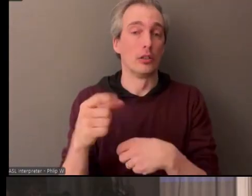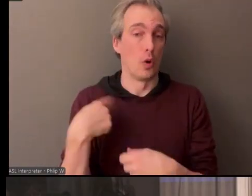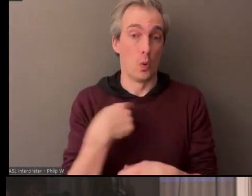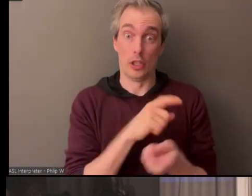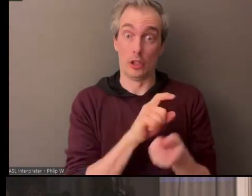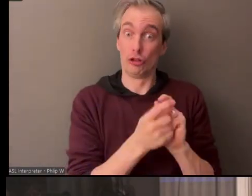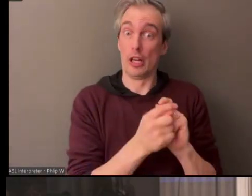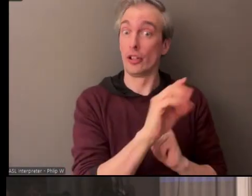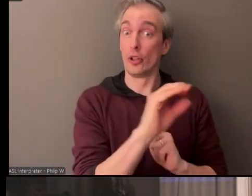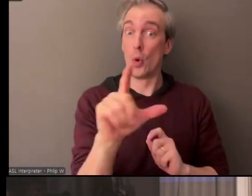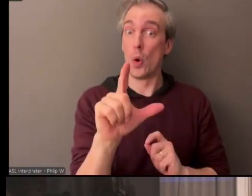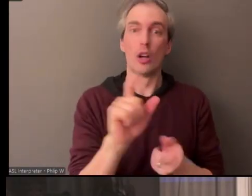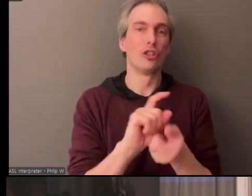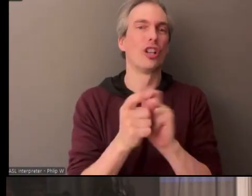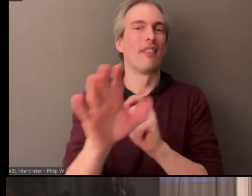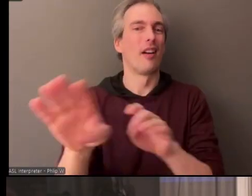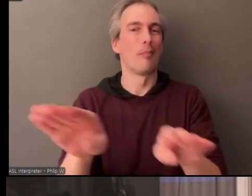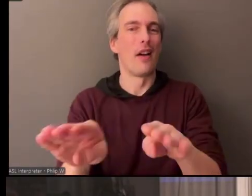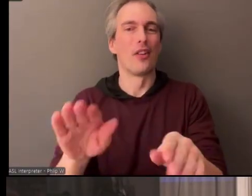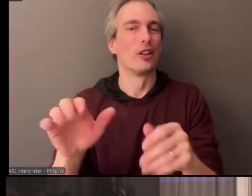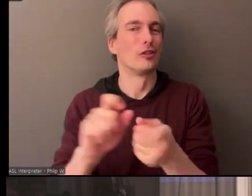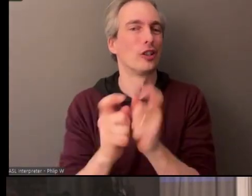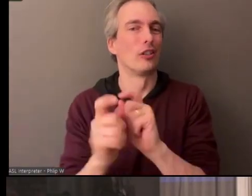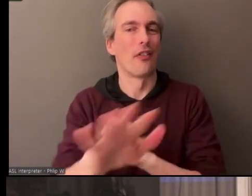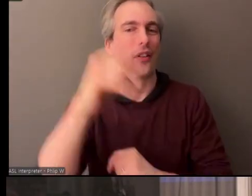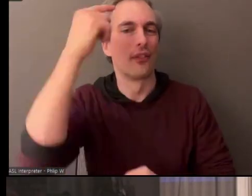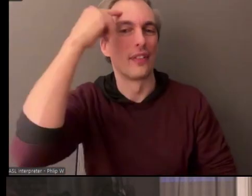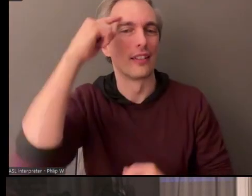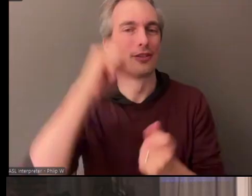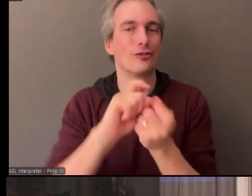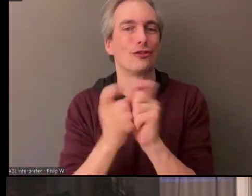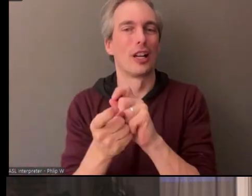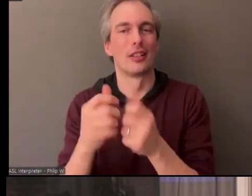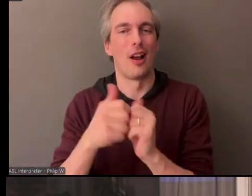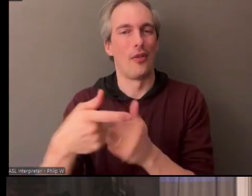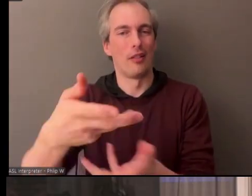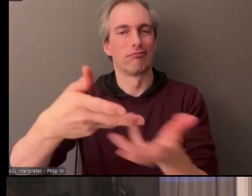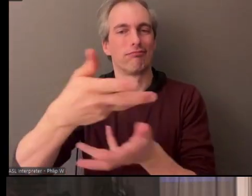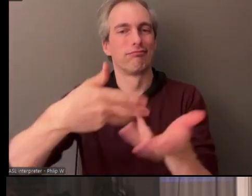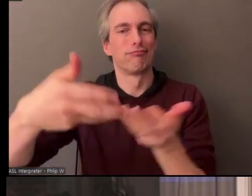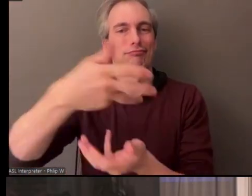I will tell you in practice... It takes about a quarter for a team to get really, really self-sufficient at this.